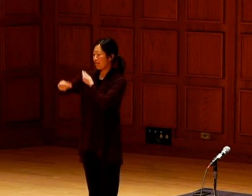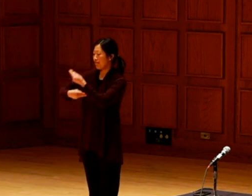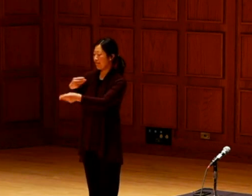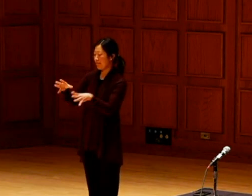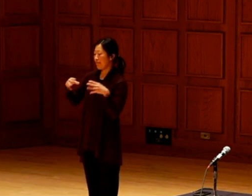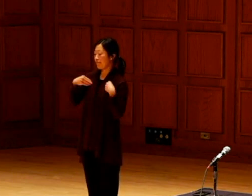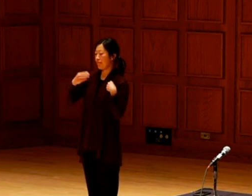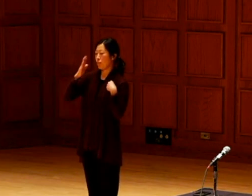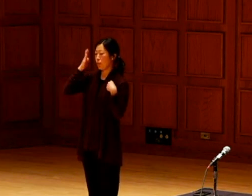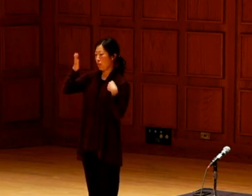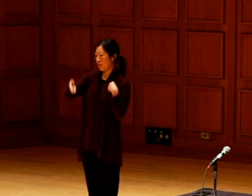them to inherit.